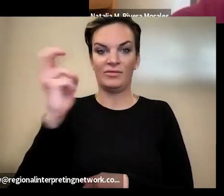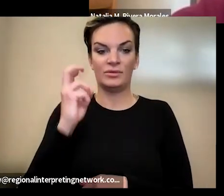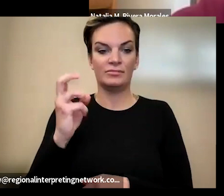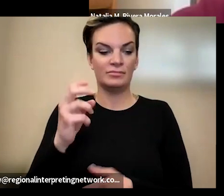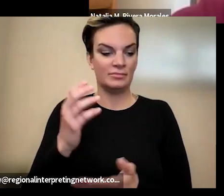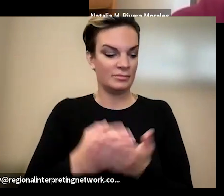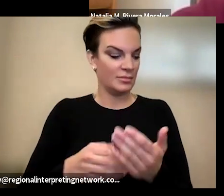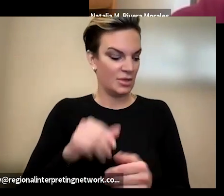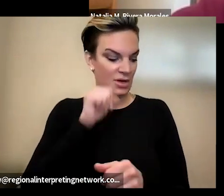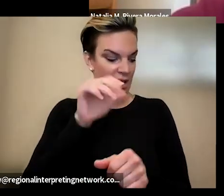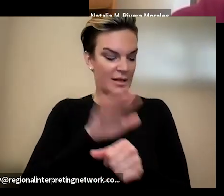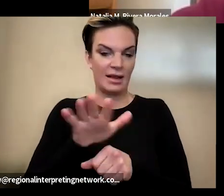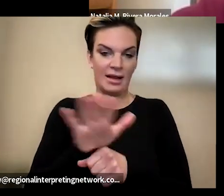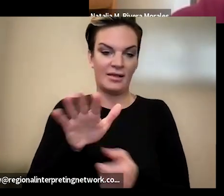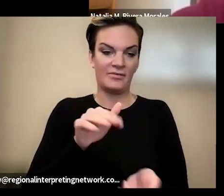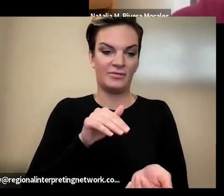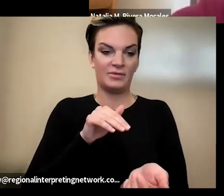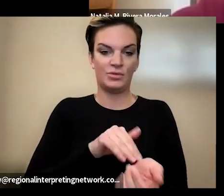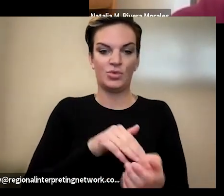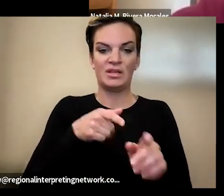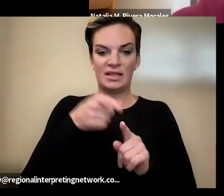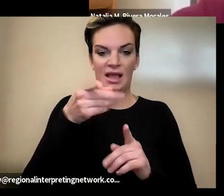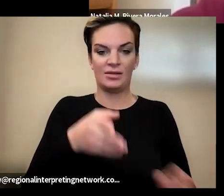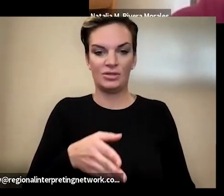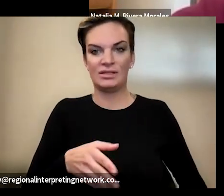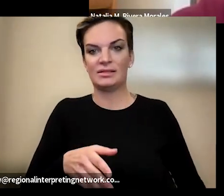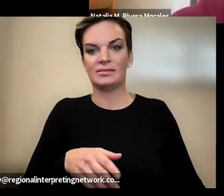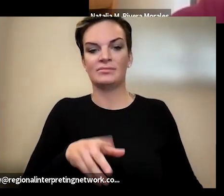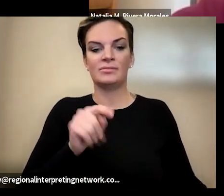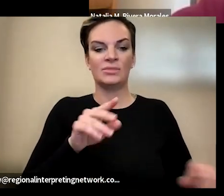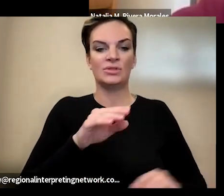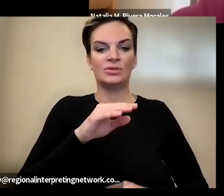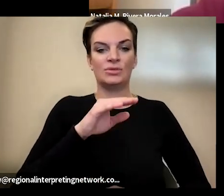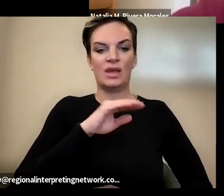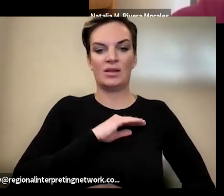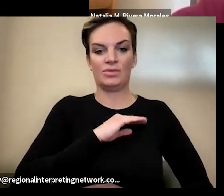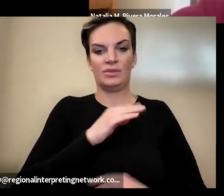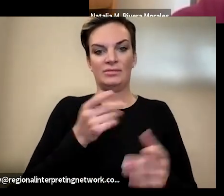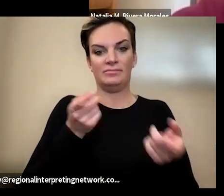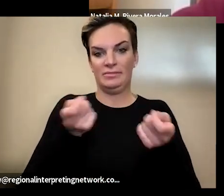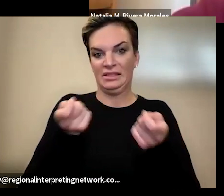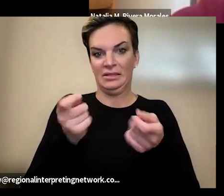aren't enough rheumatologists in this country to really adequately address the rise, sometimes